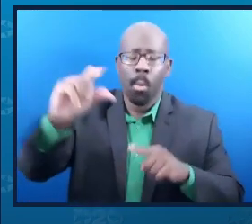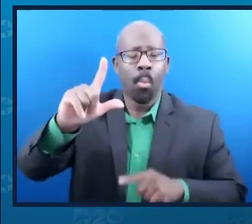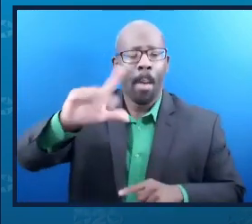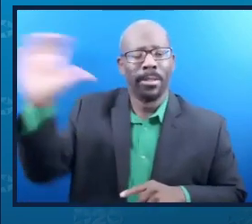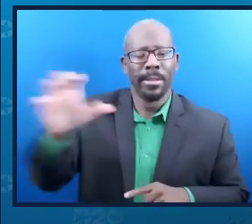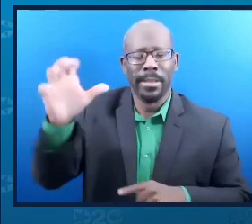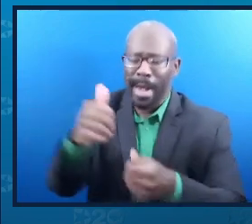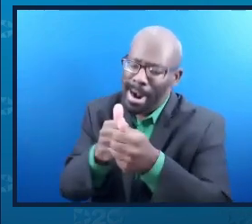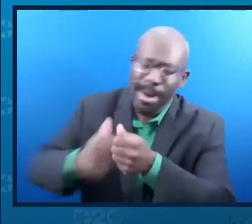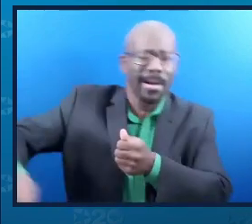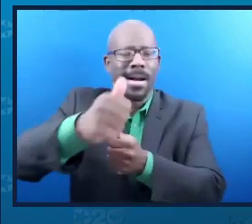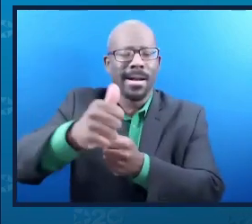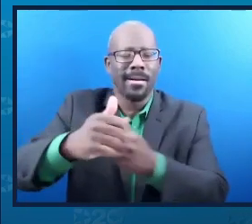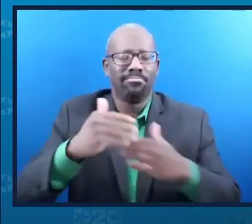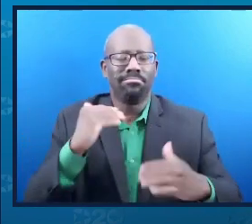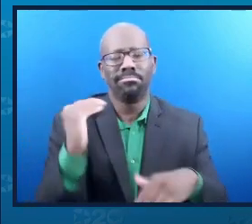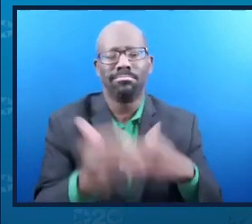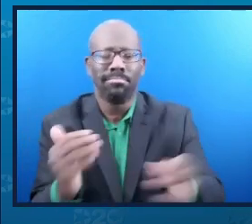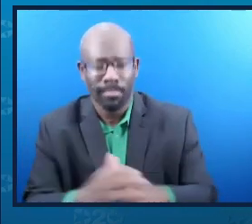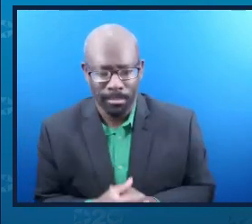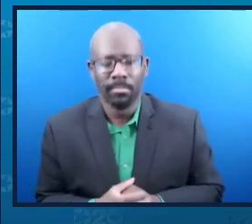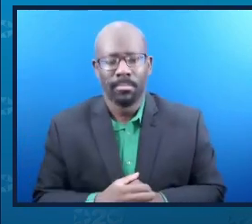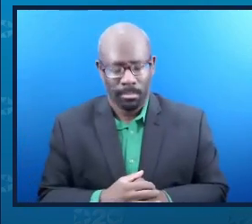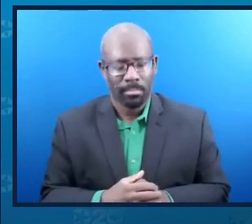AND WORLD INTO A CLEAN, GREEN 21st CENTURY AND BEYOND. WE KNOW TIME IS RUNNING OUT TO